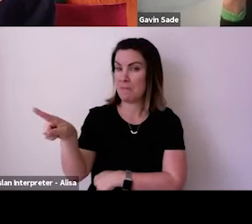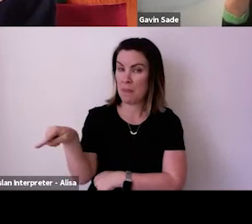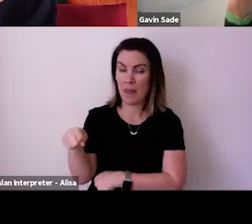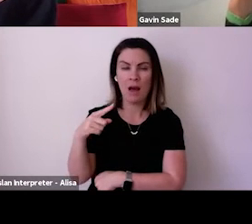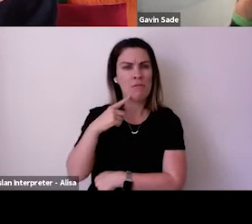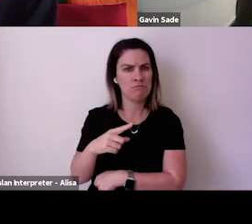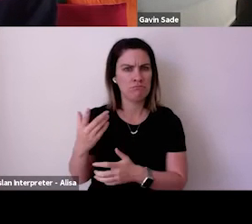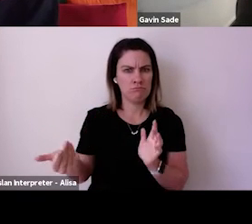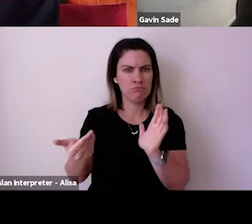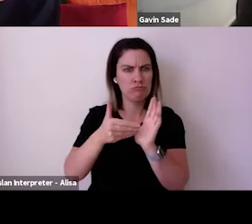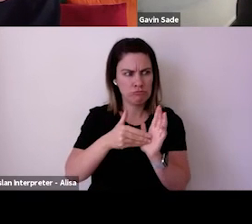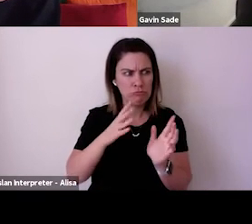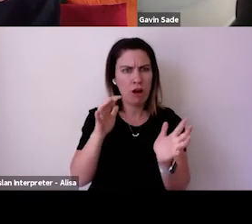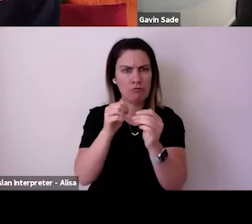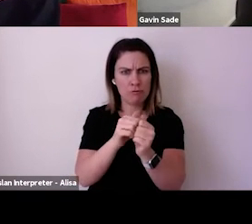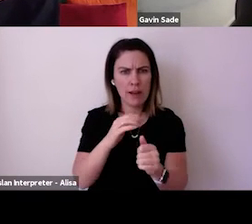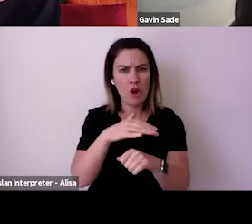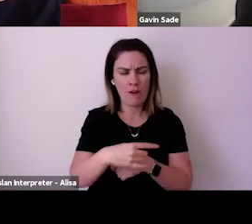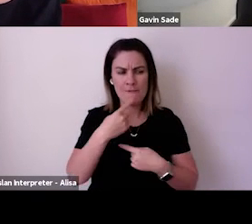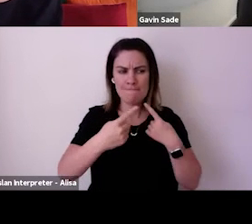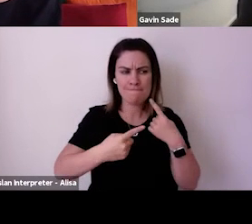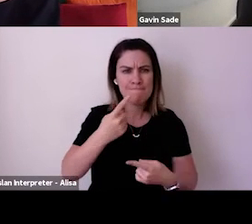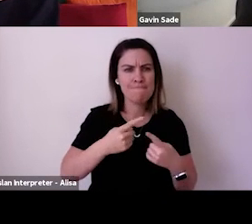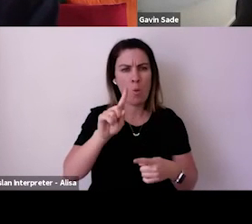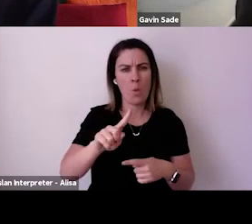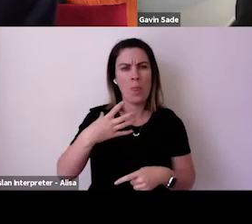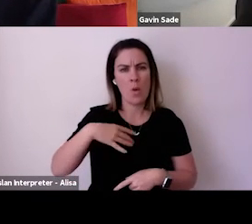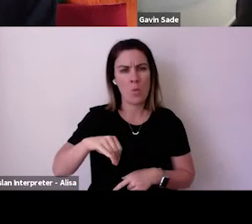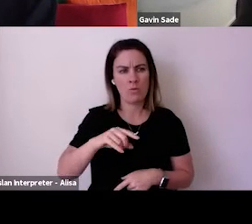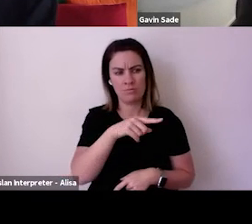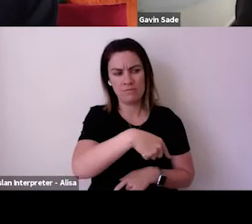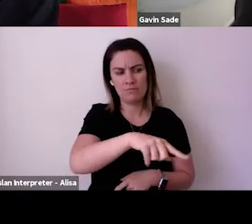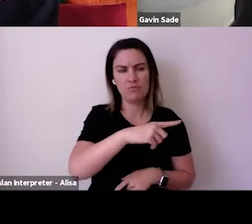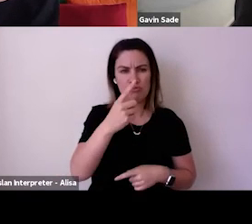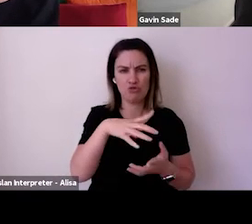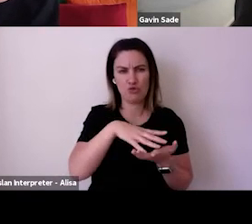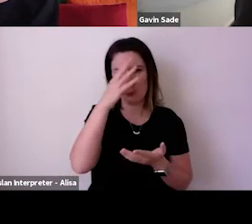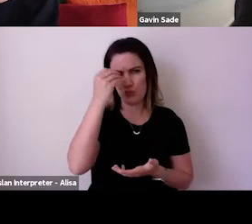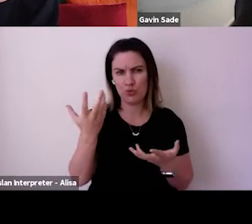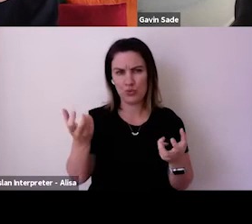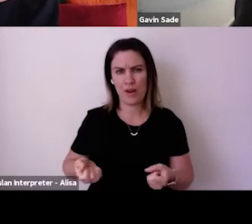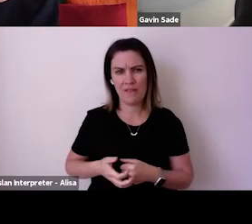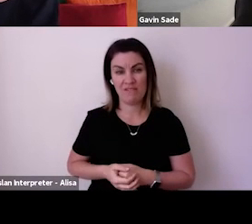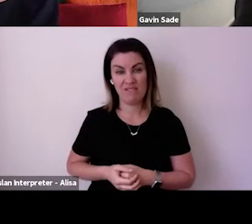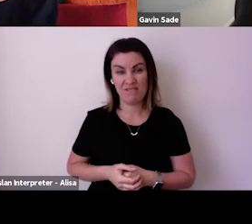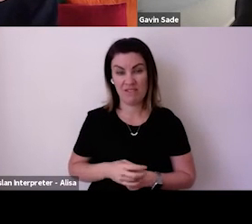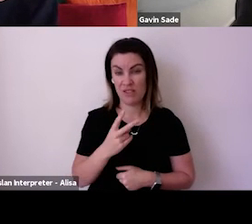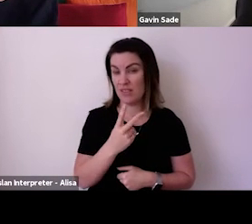they described what they wanted from recent graduates . Industry partners pointed to the same 21st century job skills described in the academic research